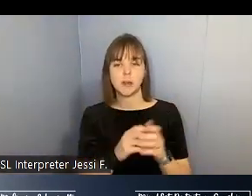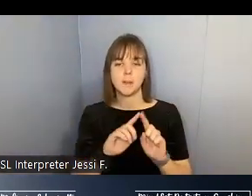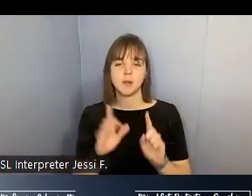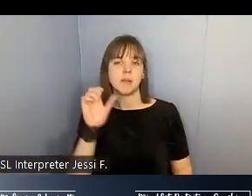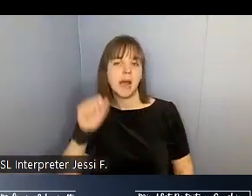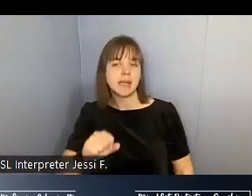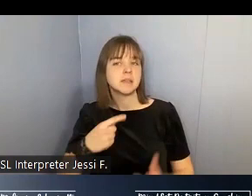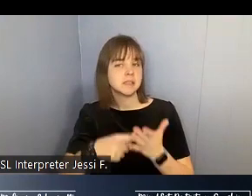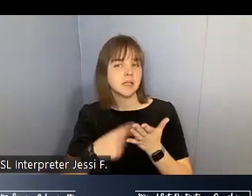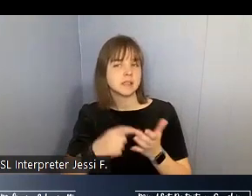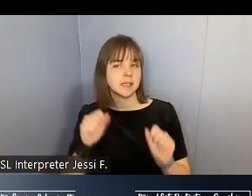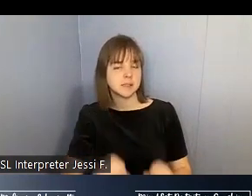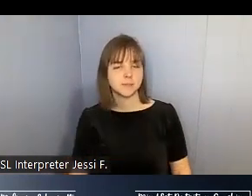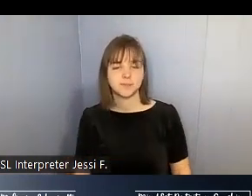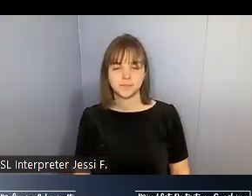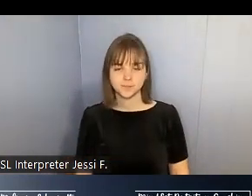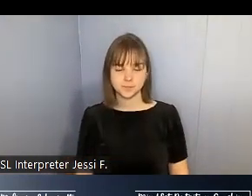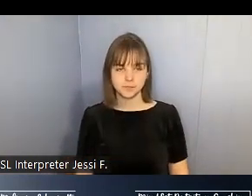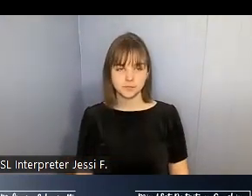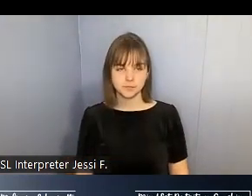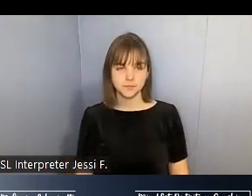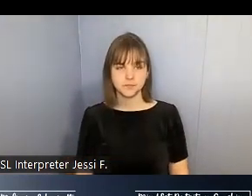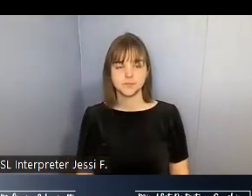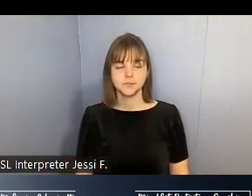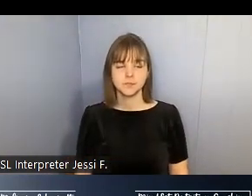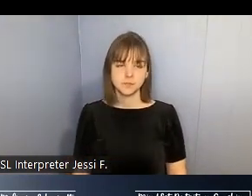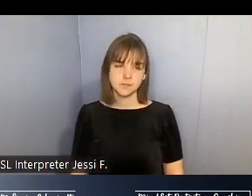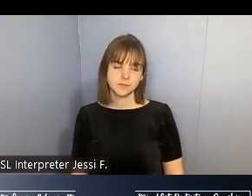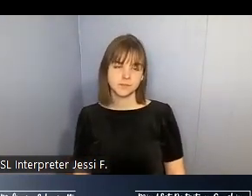So let's talk about strategy number two, which is eating slowly and mindfully.